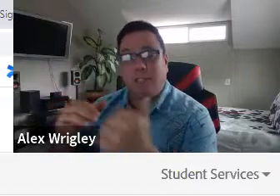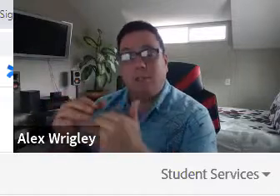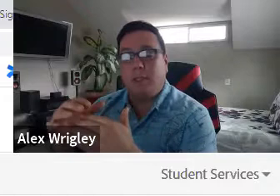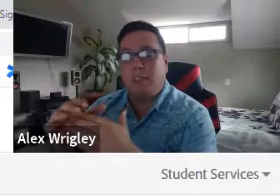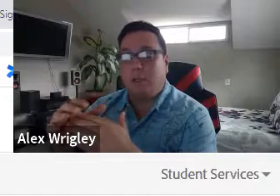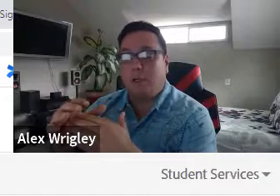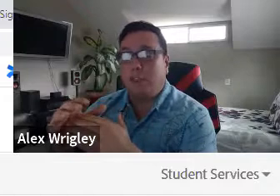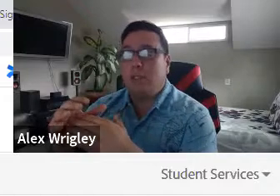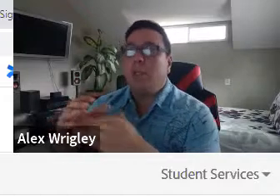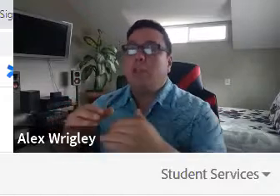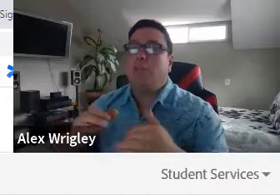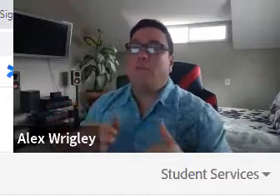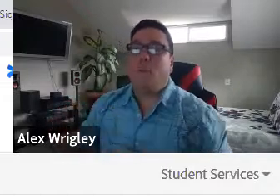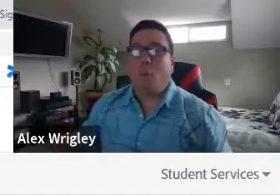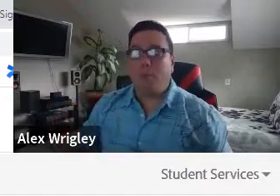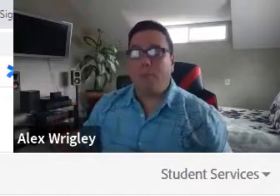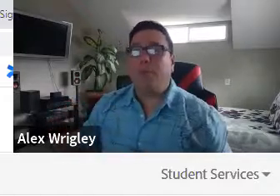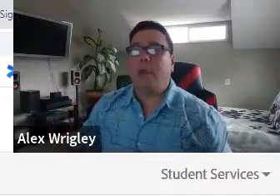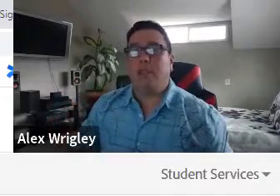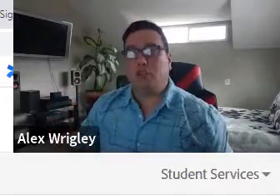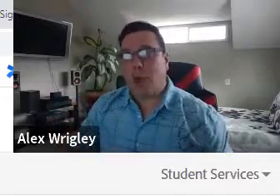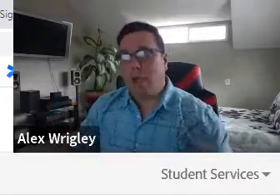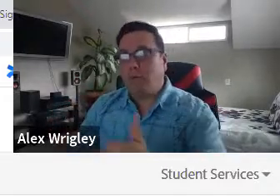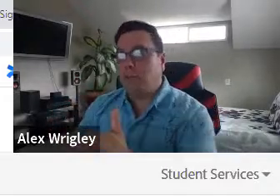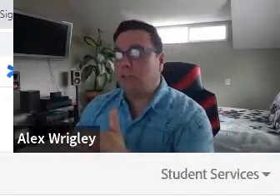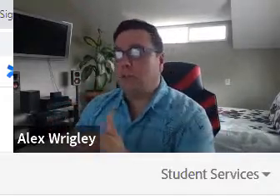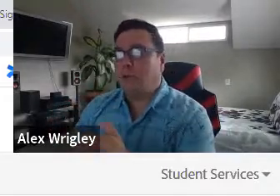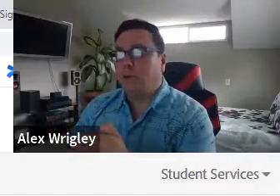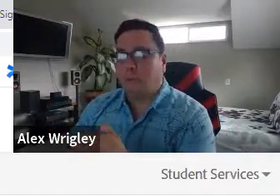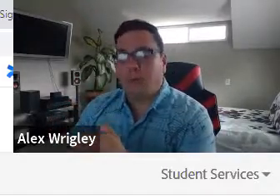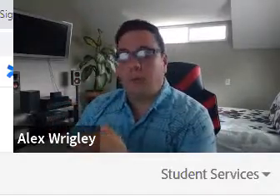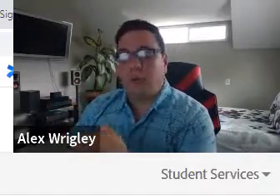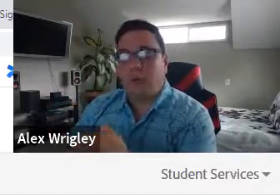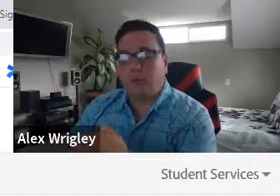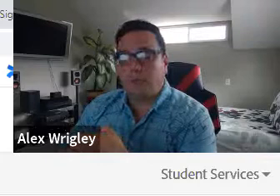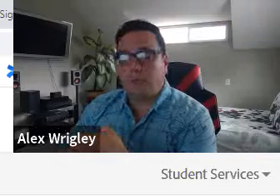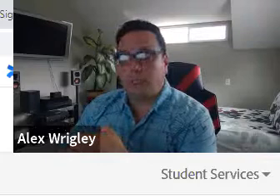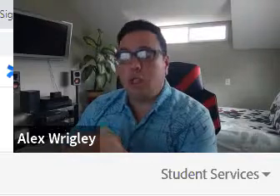accessibility standards. The form that travels through Adobe Sign for signature,